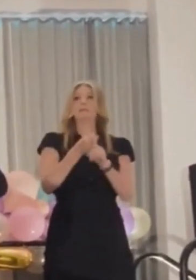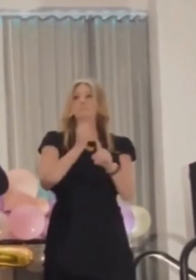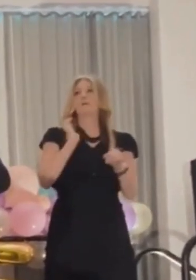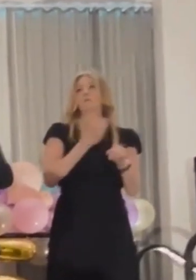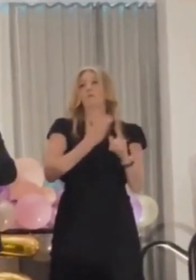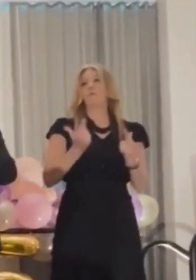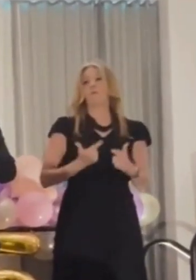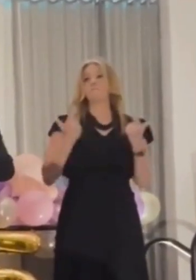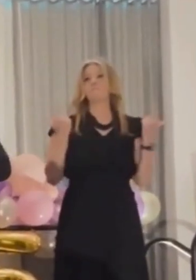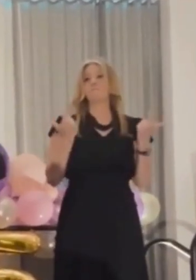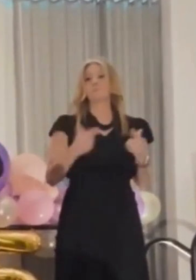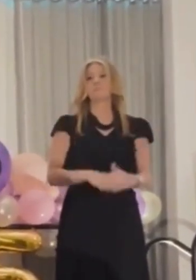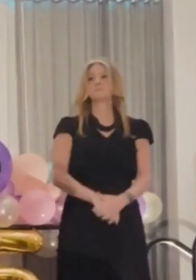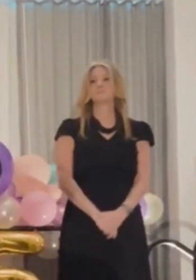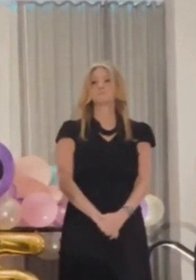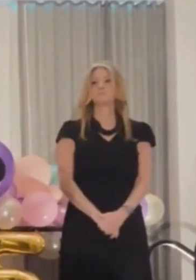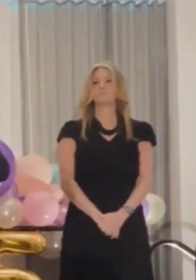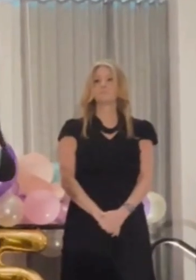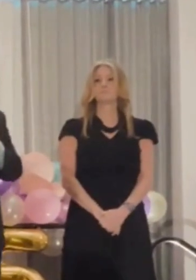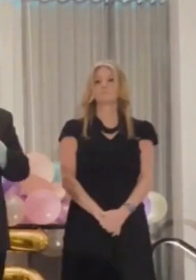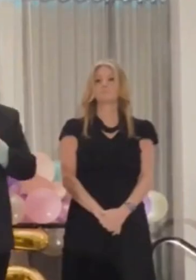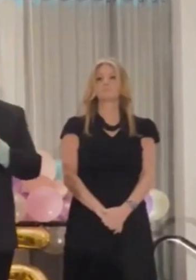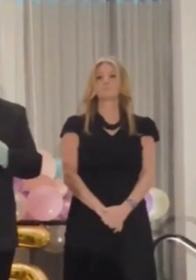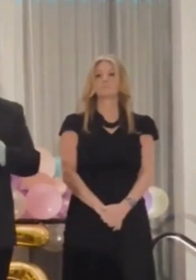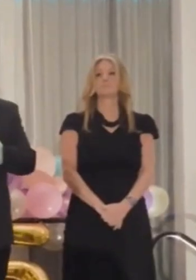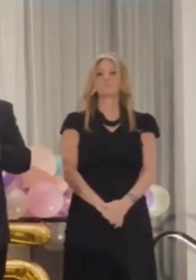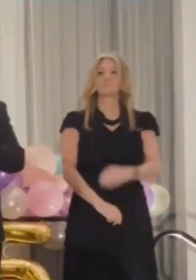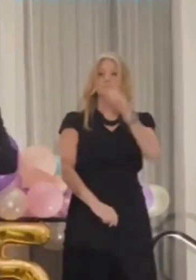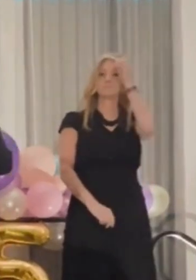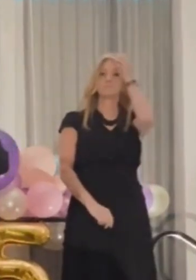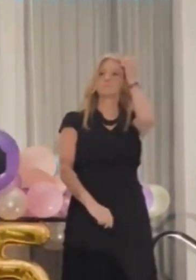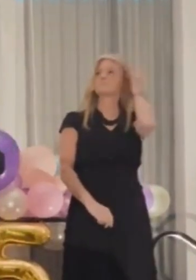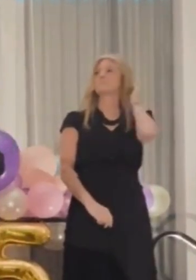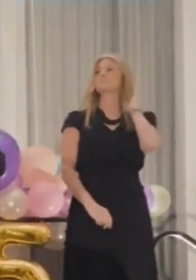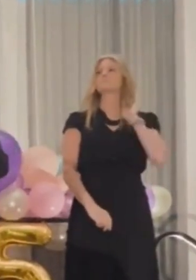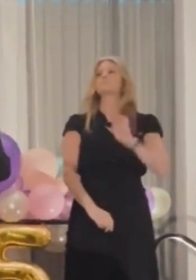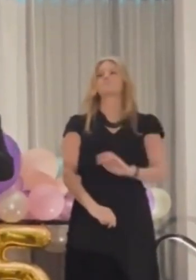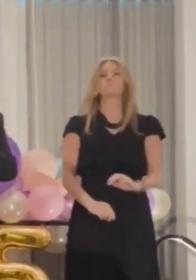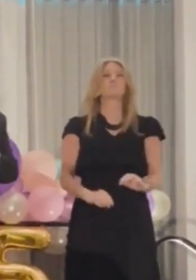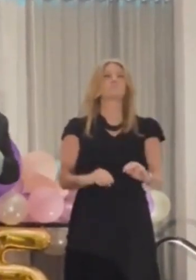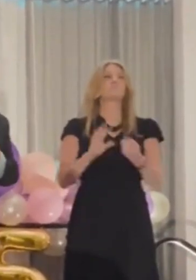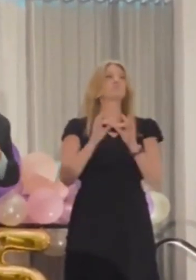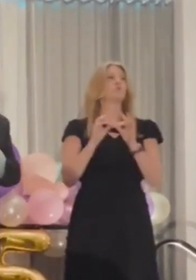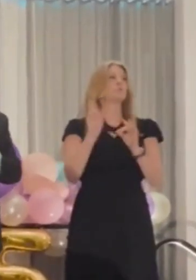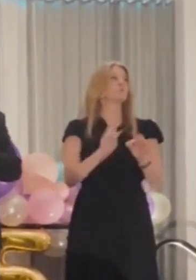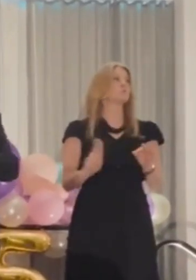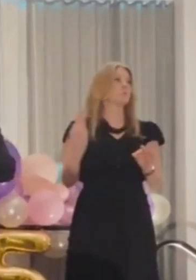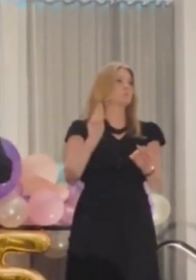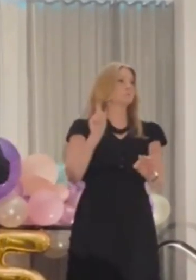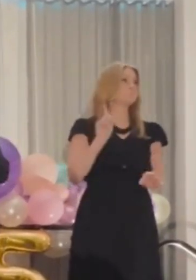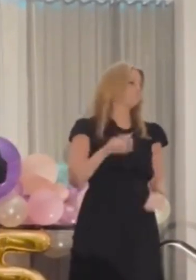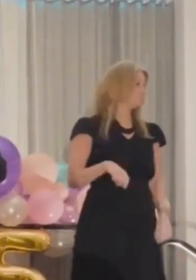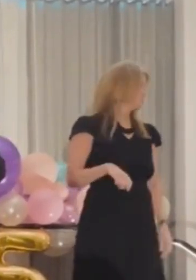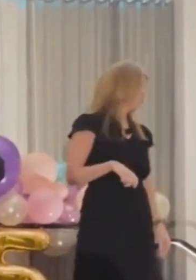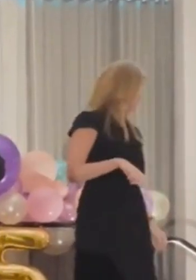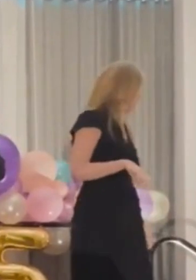Hugely. And we're so grateful. We need to change out the interpreter, so one sec.